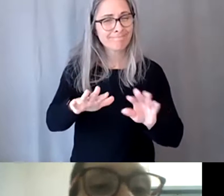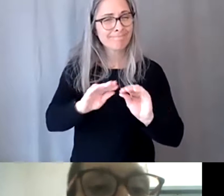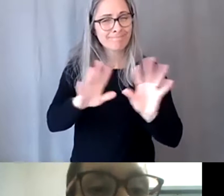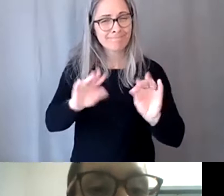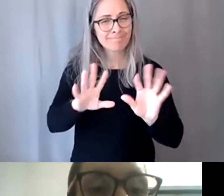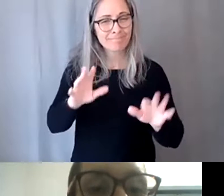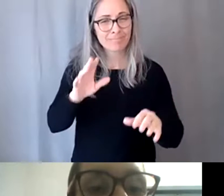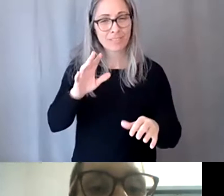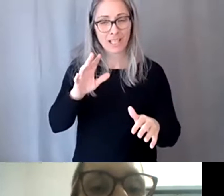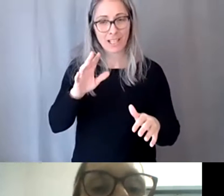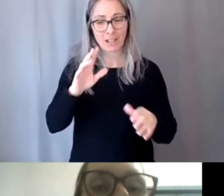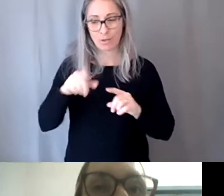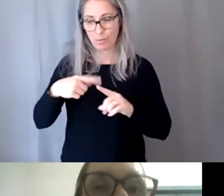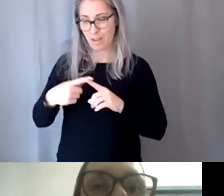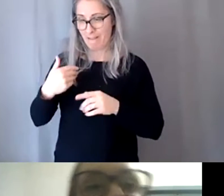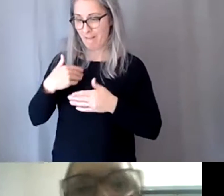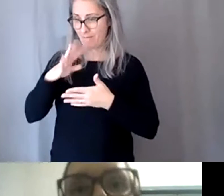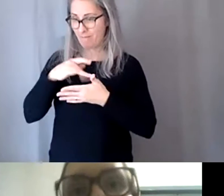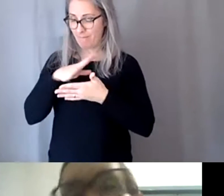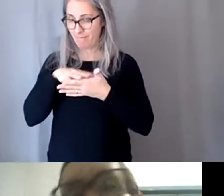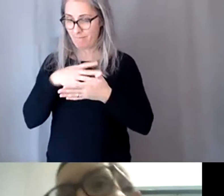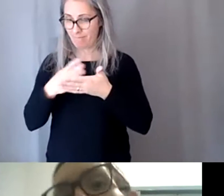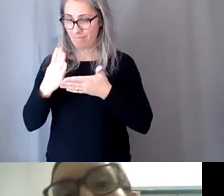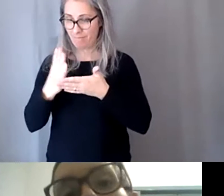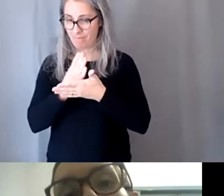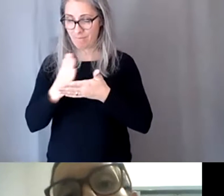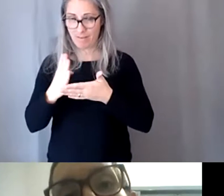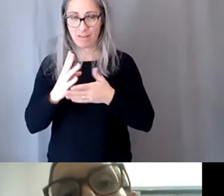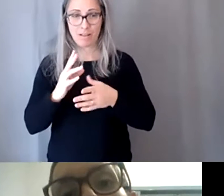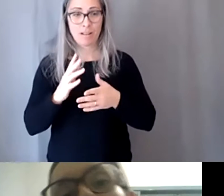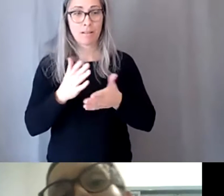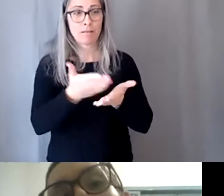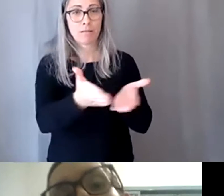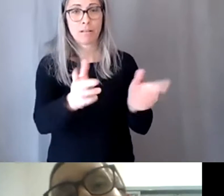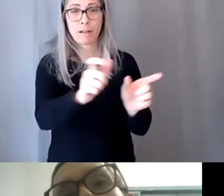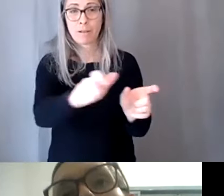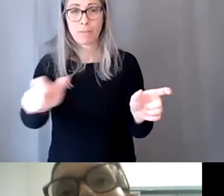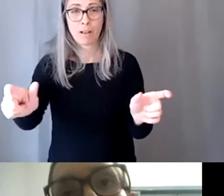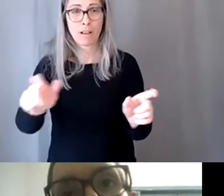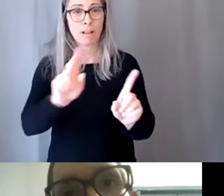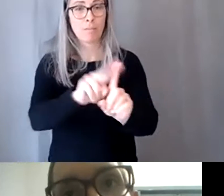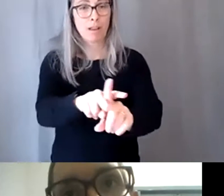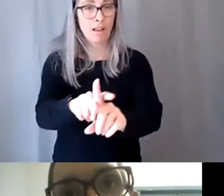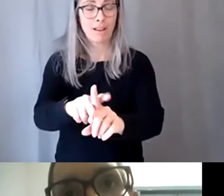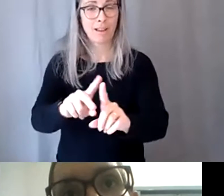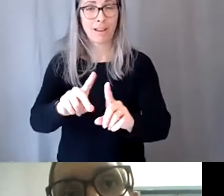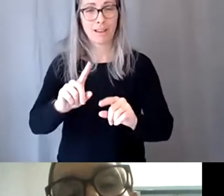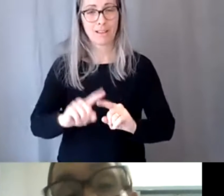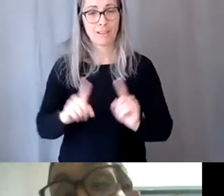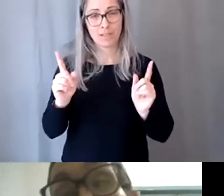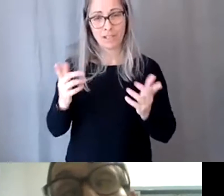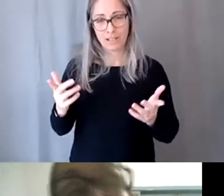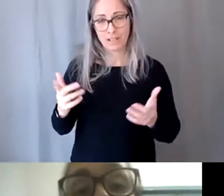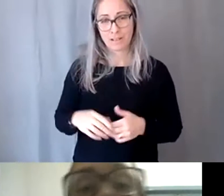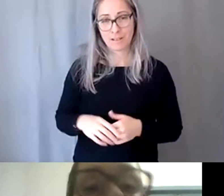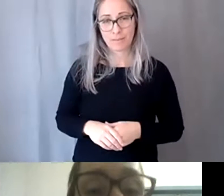for example if you see any disability as cause as a consequence